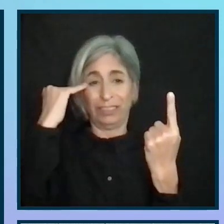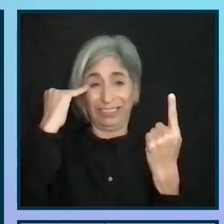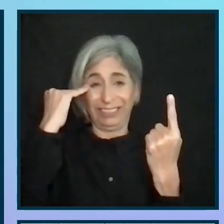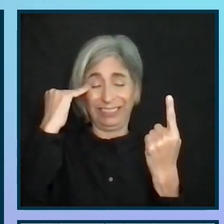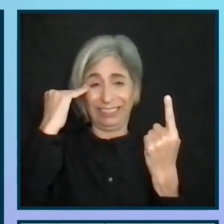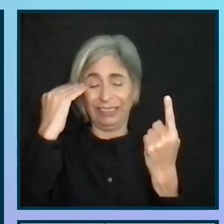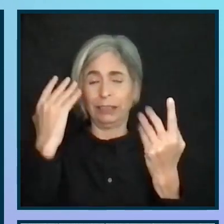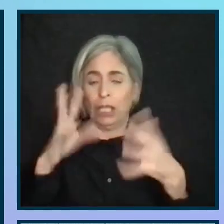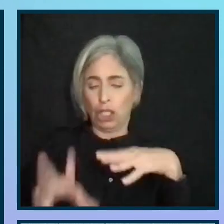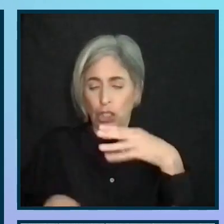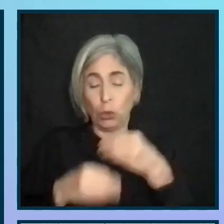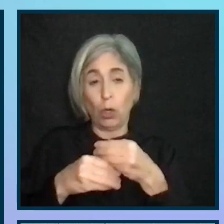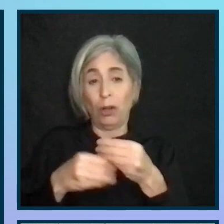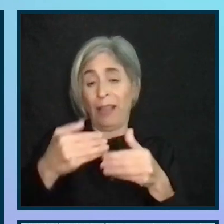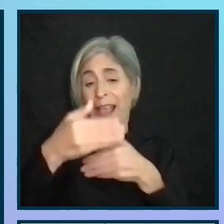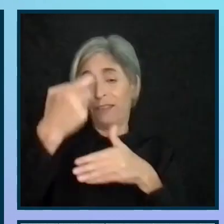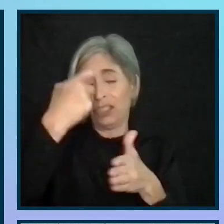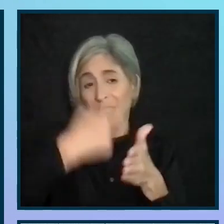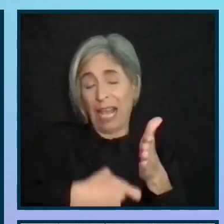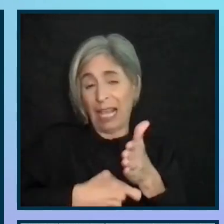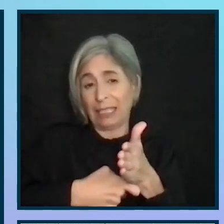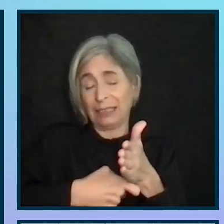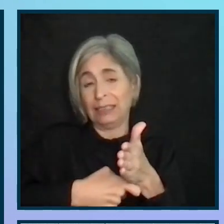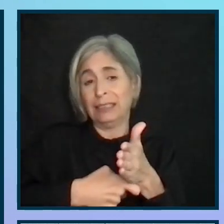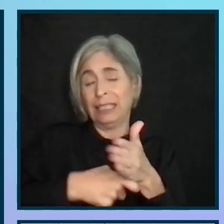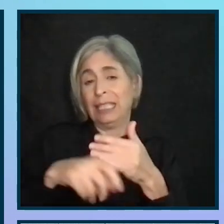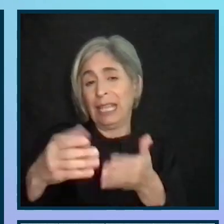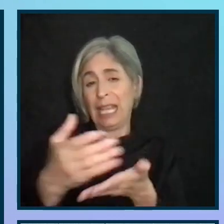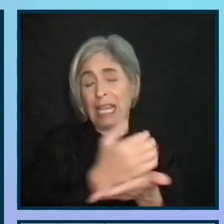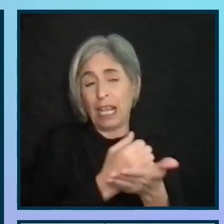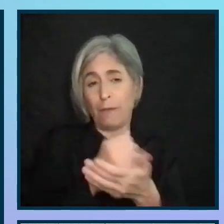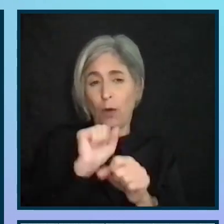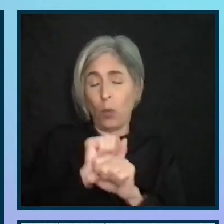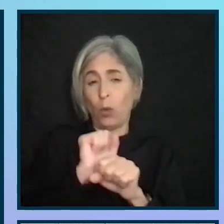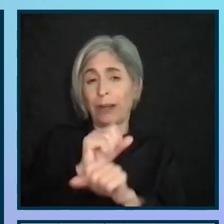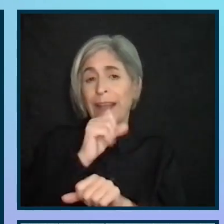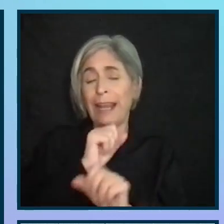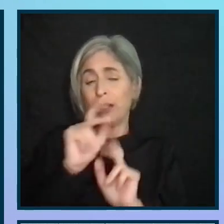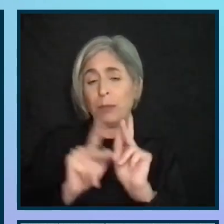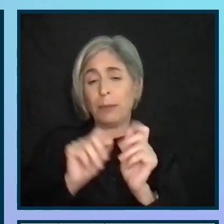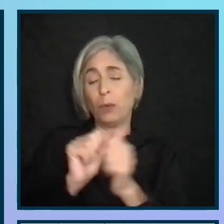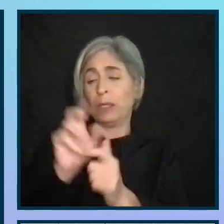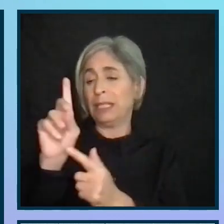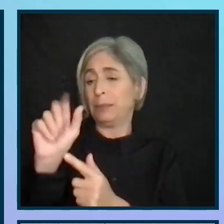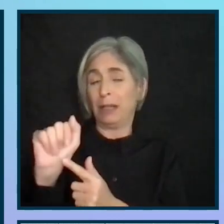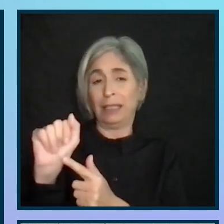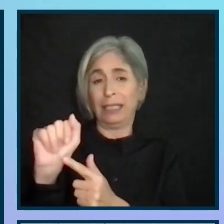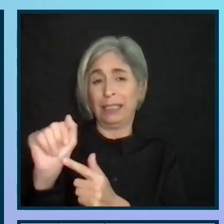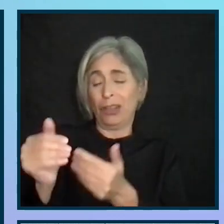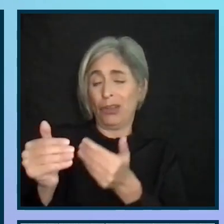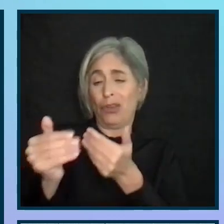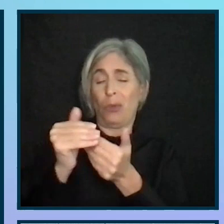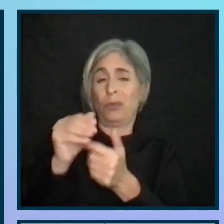the total after tax disposable income for working age people with disabilities, is almost 500 billion.